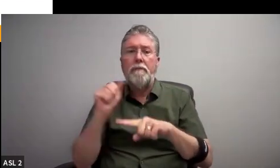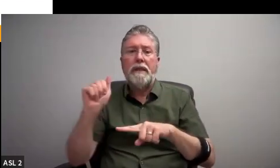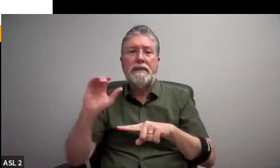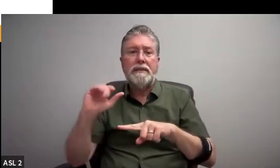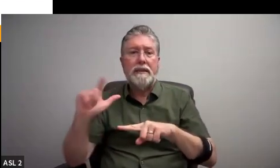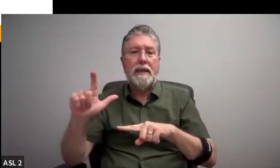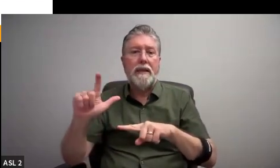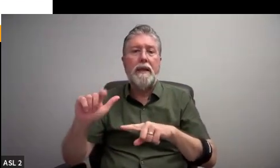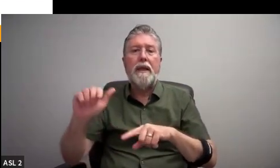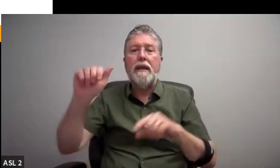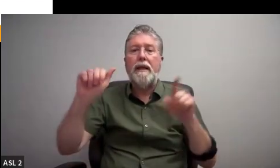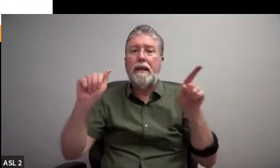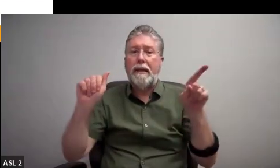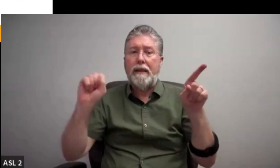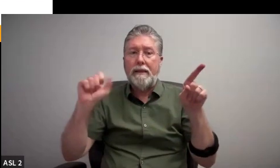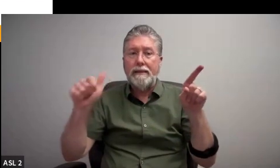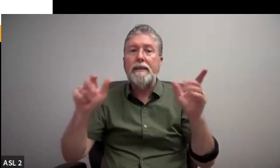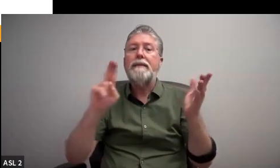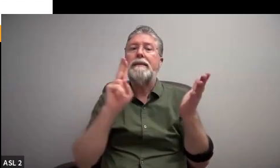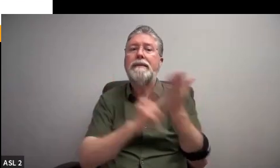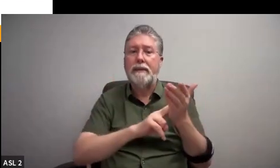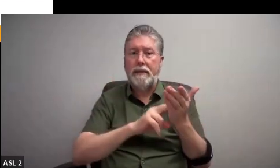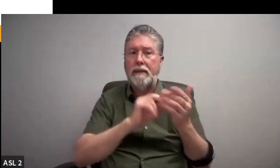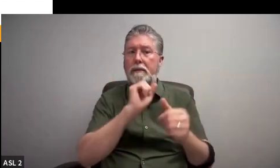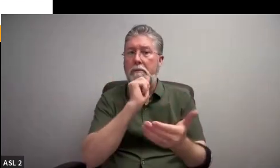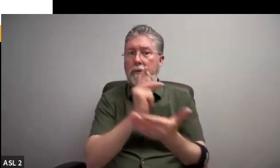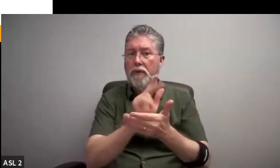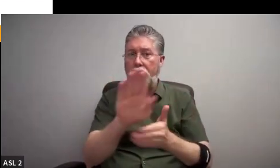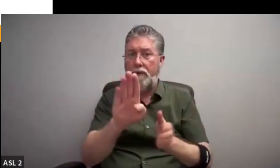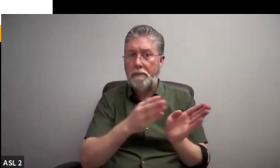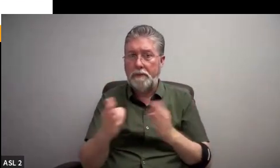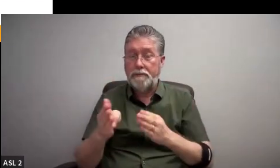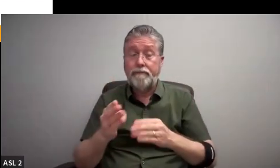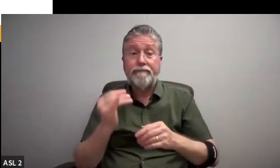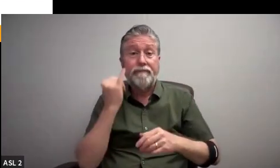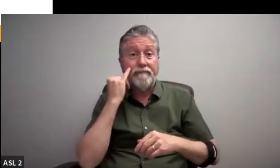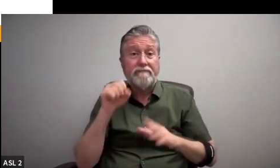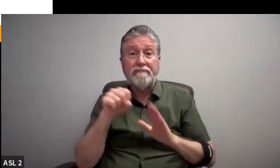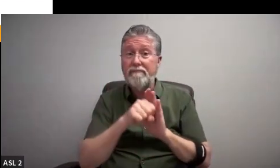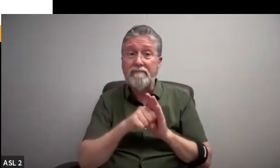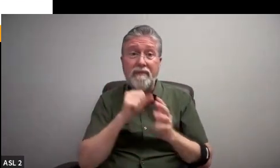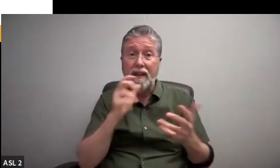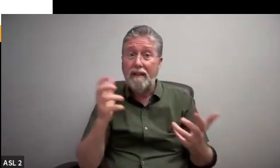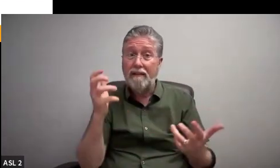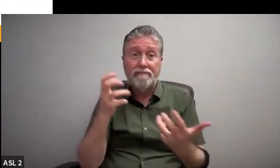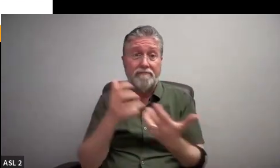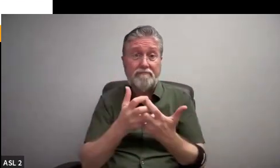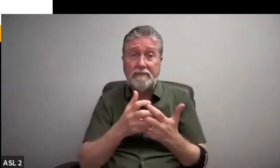ASA approving the plan. States that fail to meet these time frames will be in violation